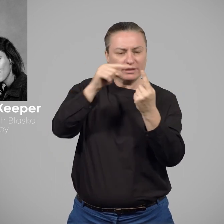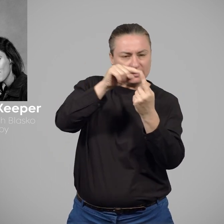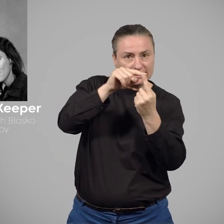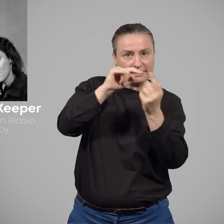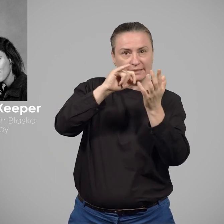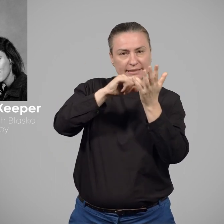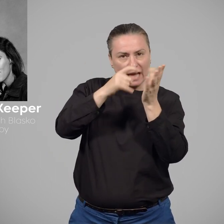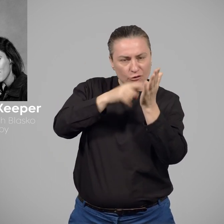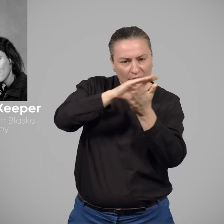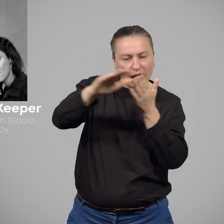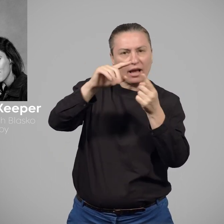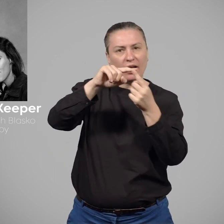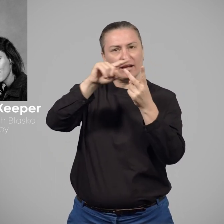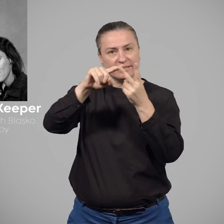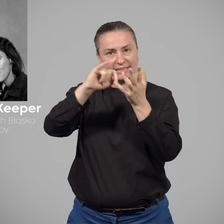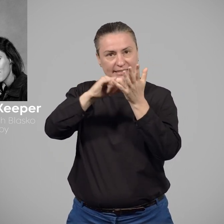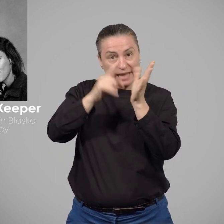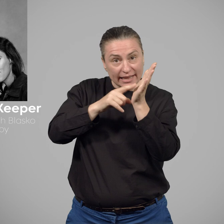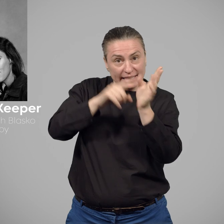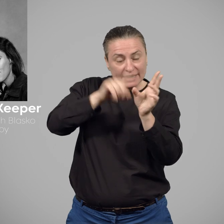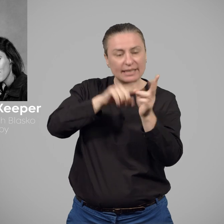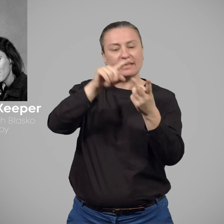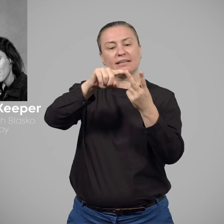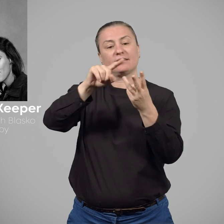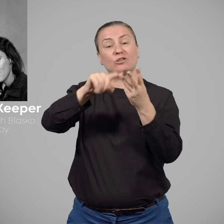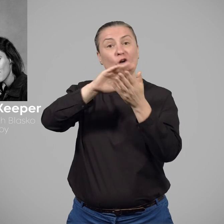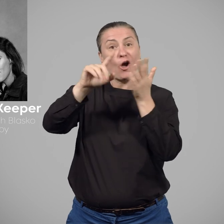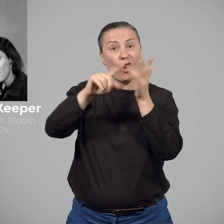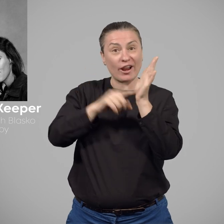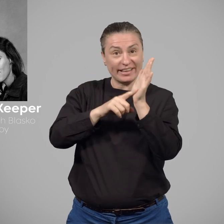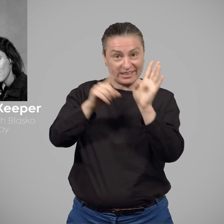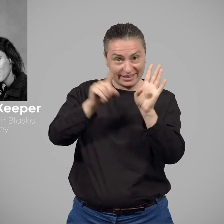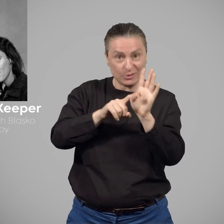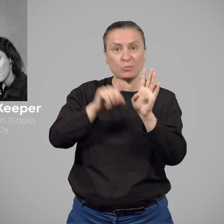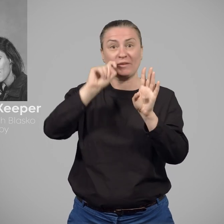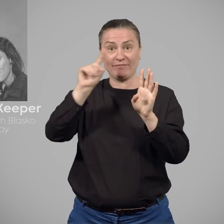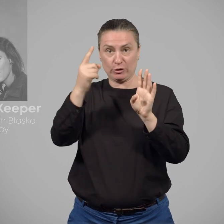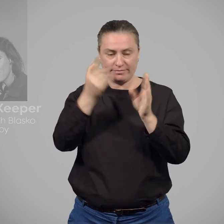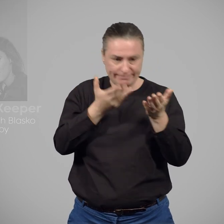The band is comprised of Sarah Blasko, Sally Seltmann and Holly Throsby.